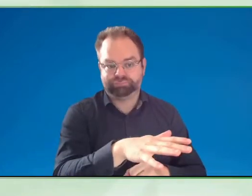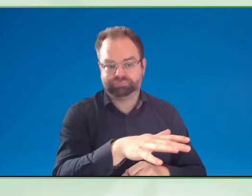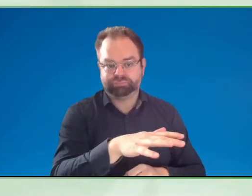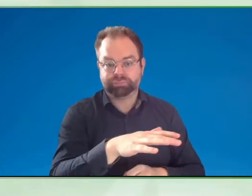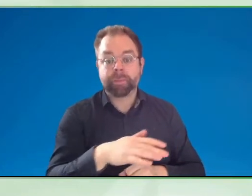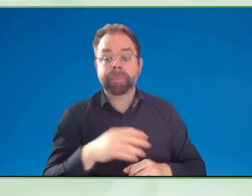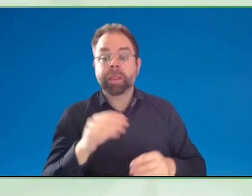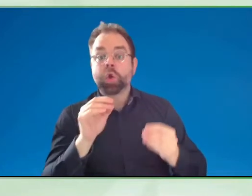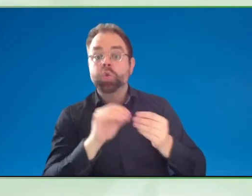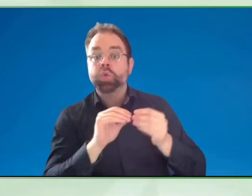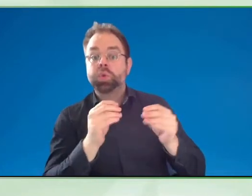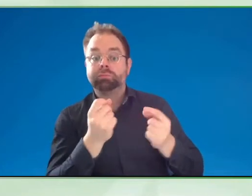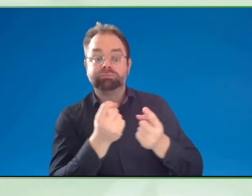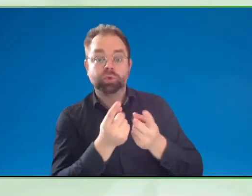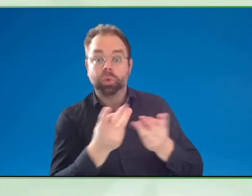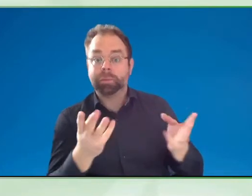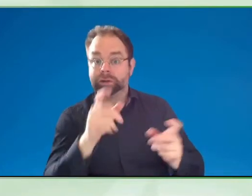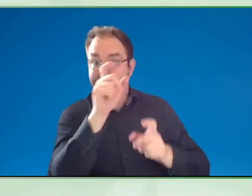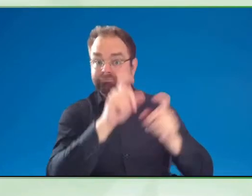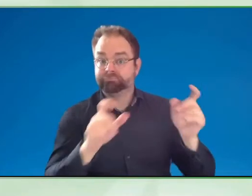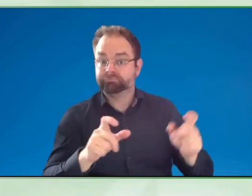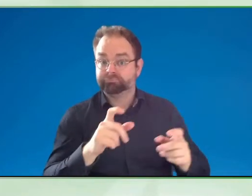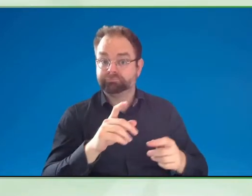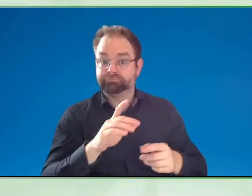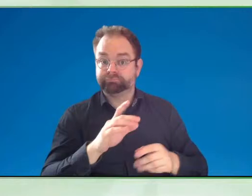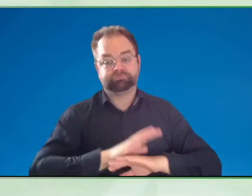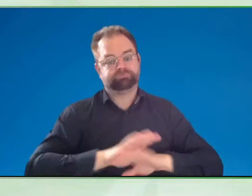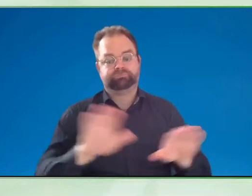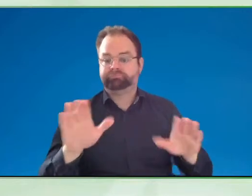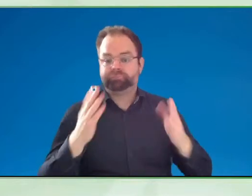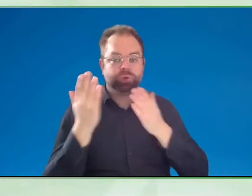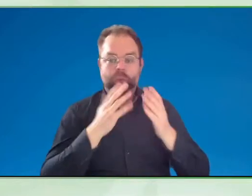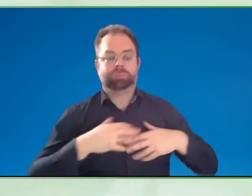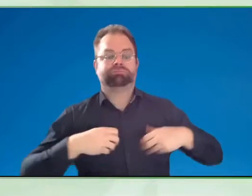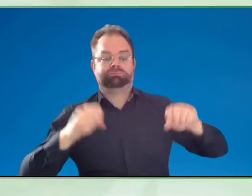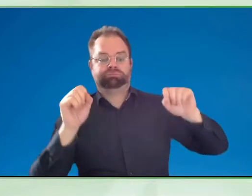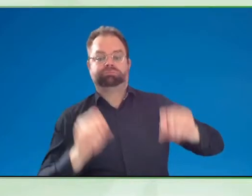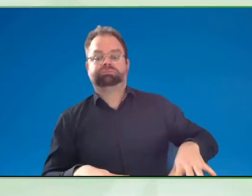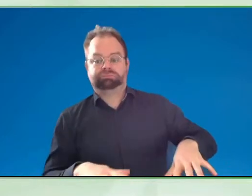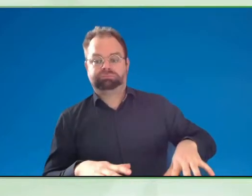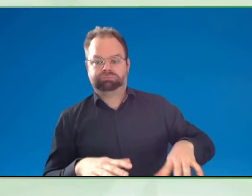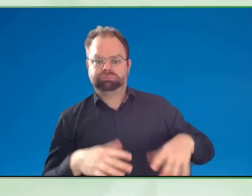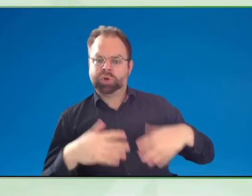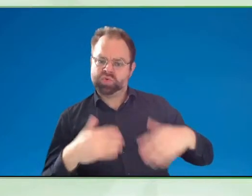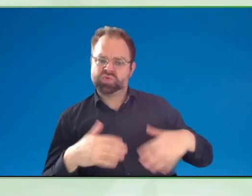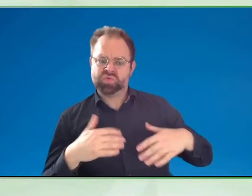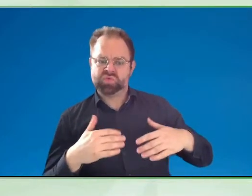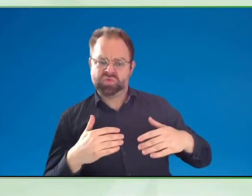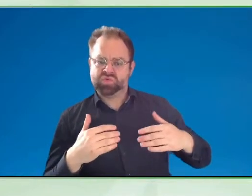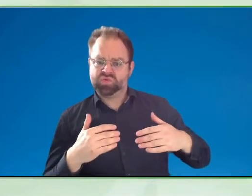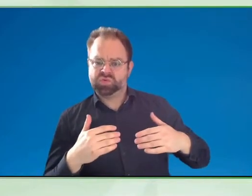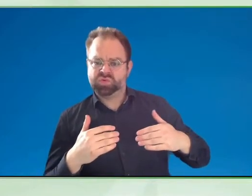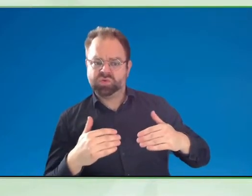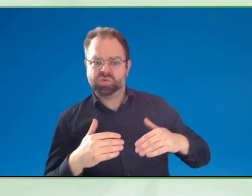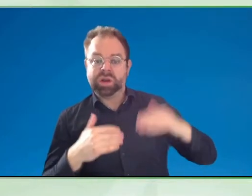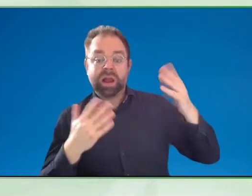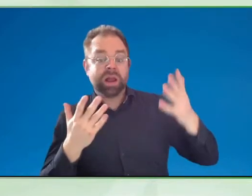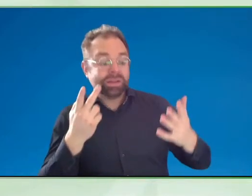I want to go back to one thing where we used the word 'students'. What ages are we talking about?